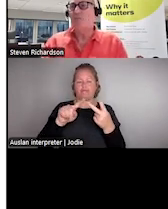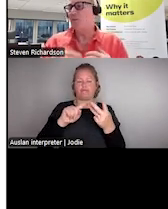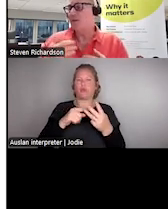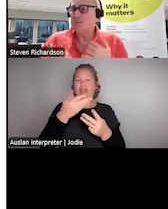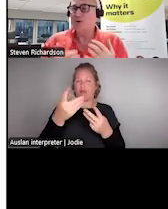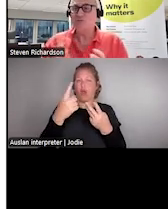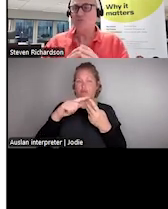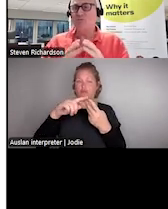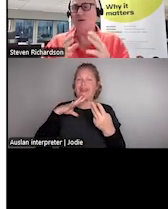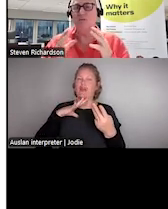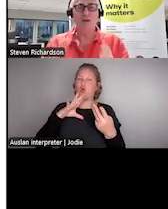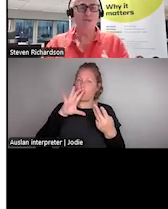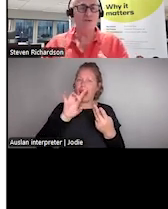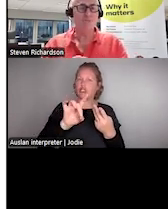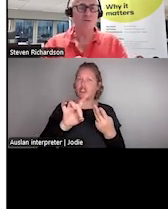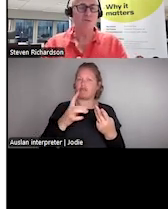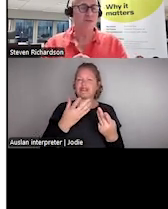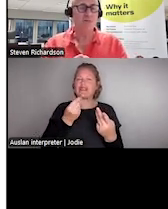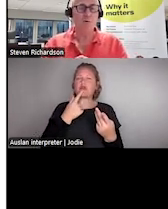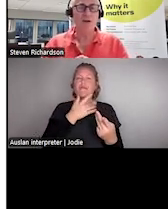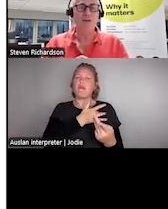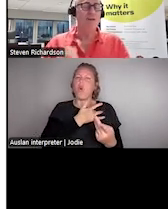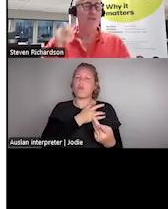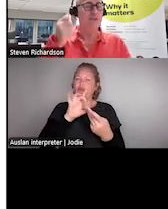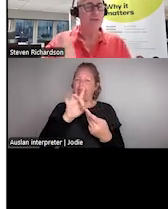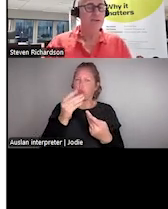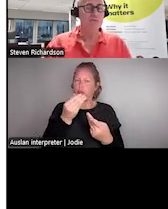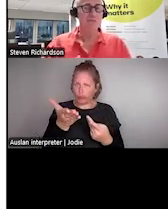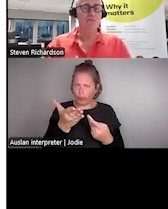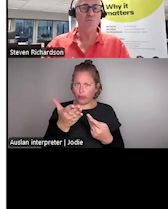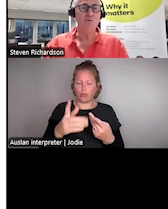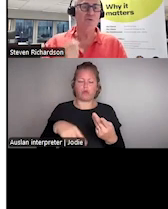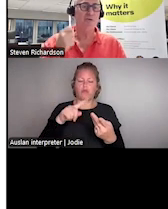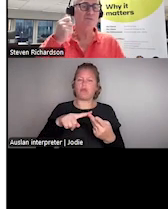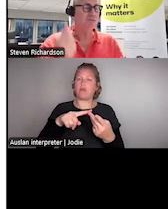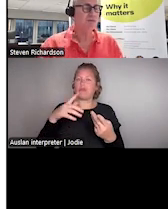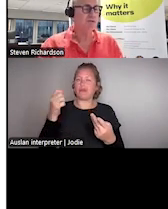probably an emotional relationship with you in some way. They need interest in your work and